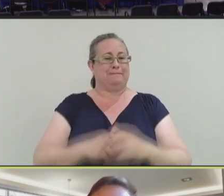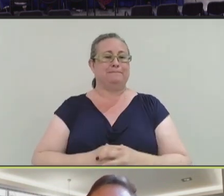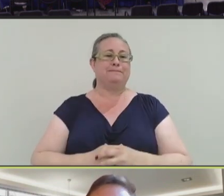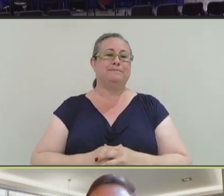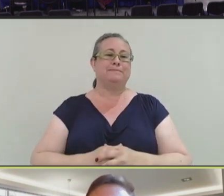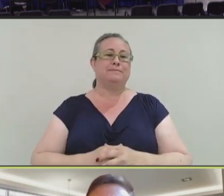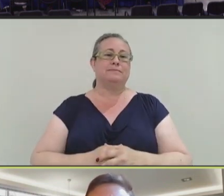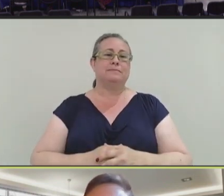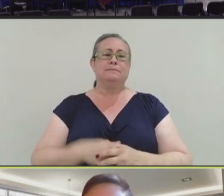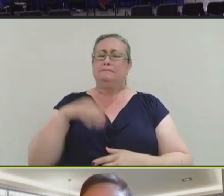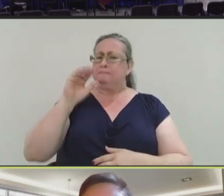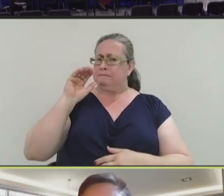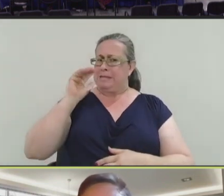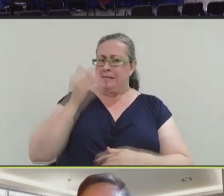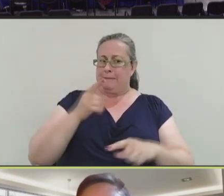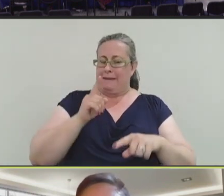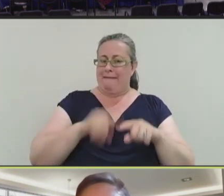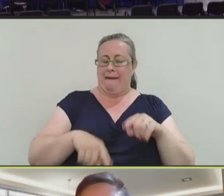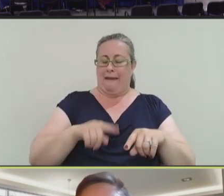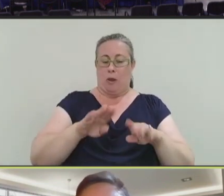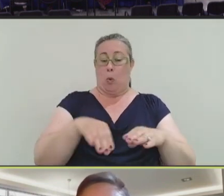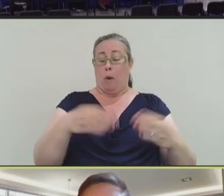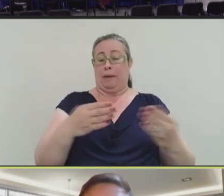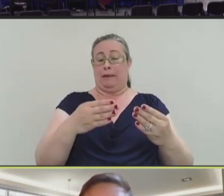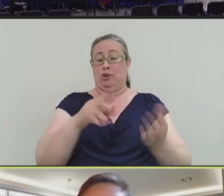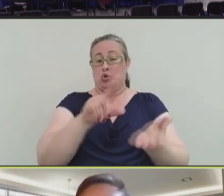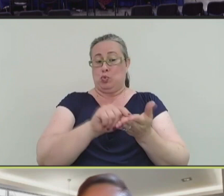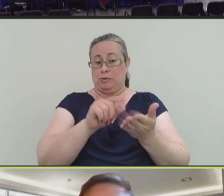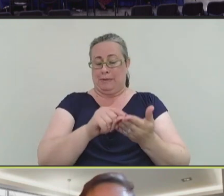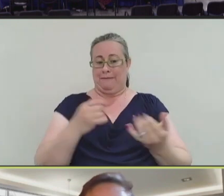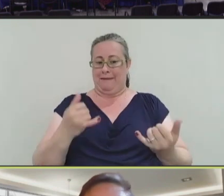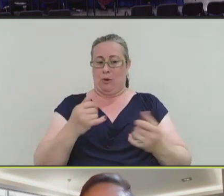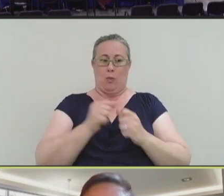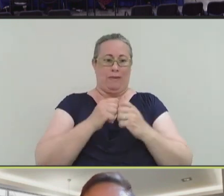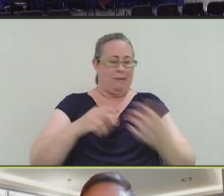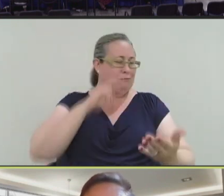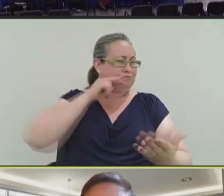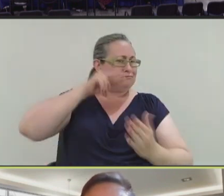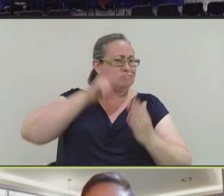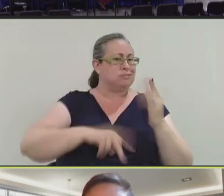It seems like you can't open a newspaper these days without reading about a successful cancer